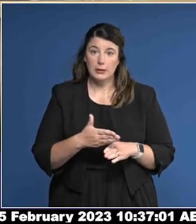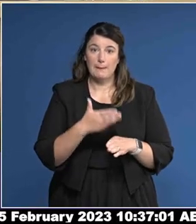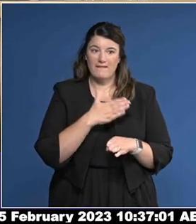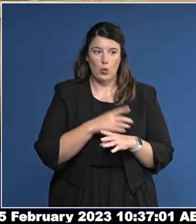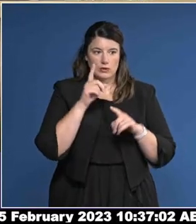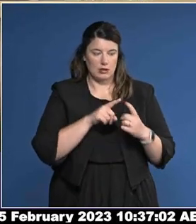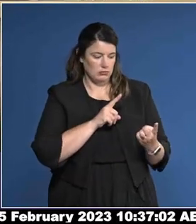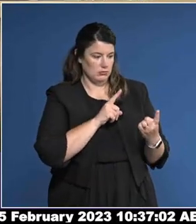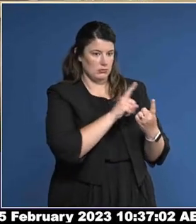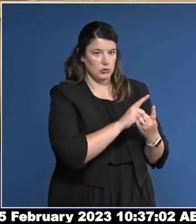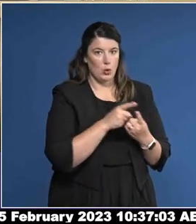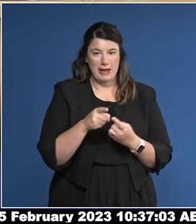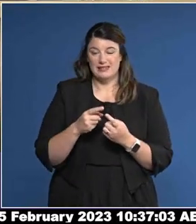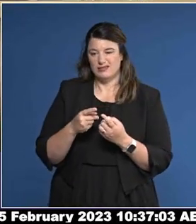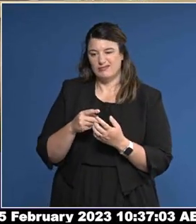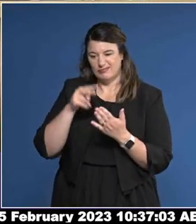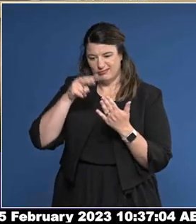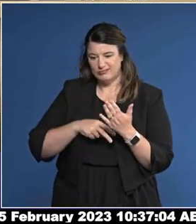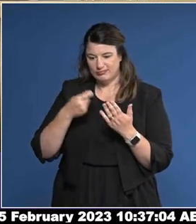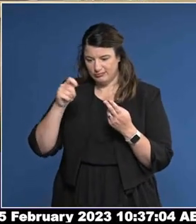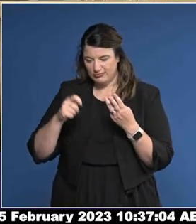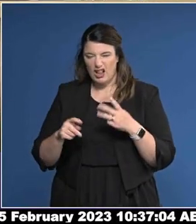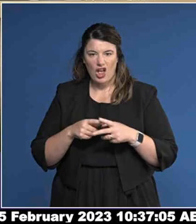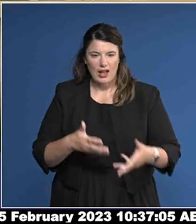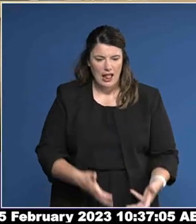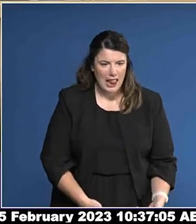So that's the basic requirements like manual handling, going through our, you know, human